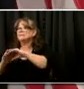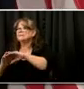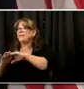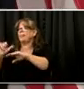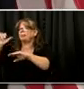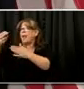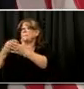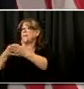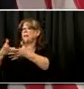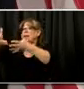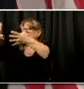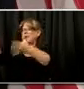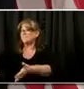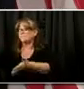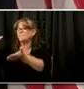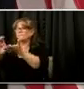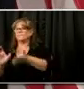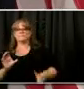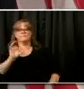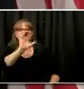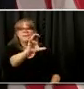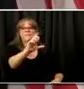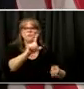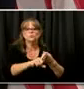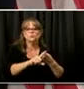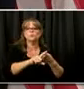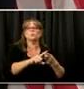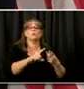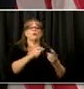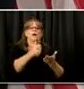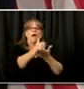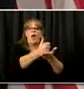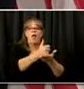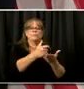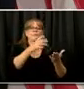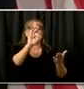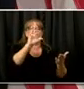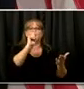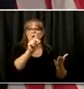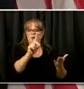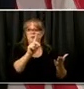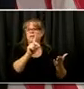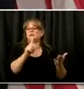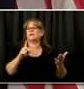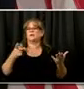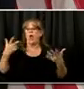fund which has deployed over 20 million dollars across the state to those most in need as of today